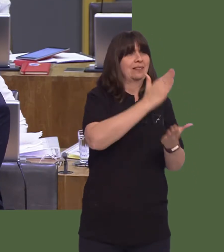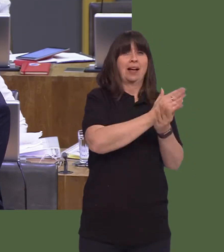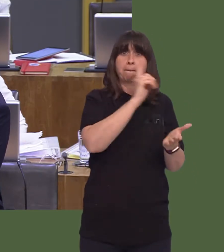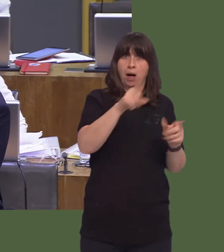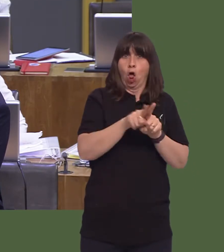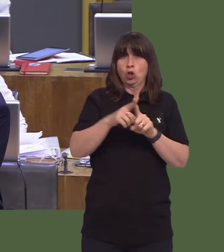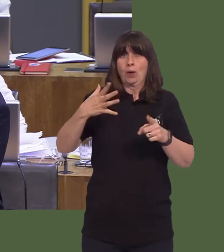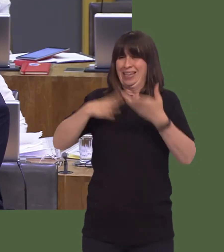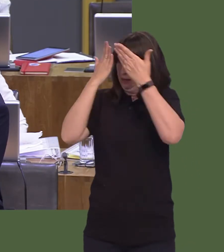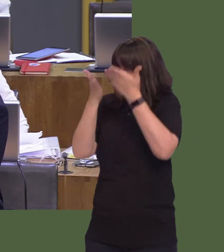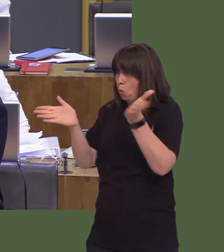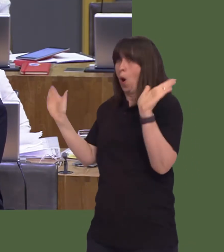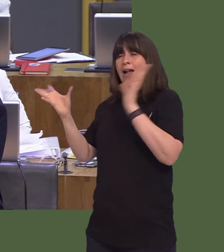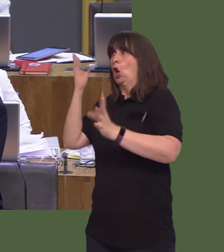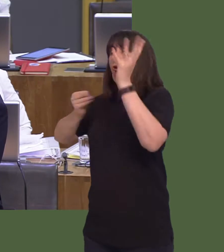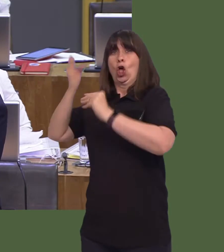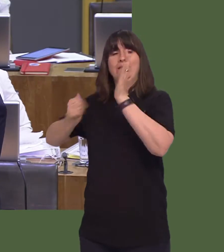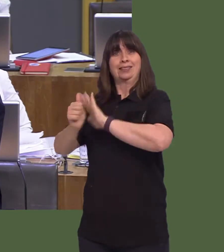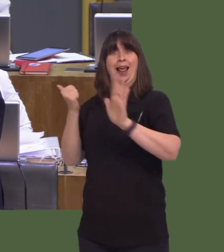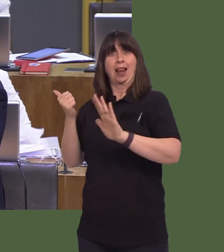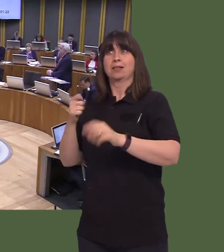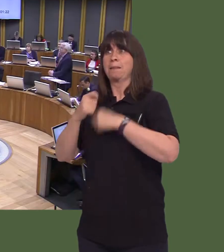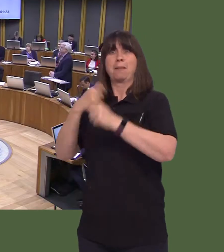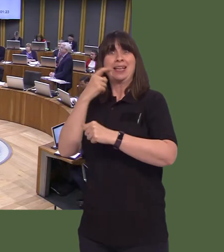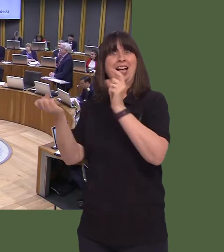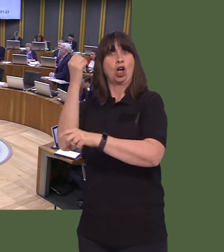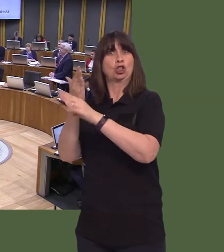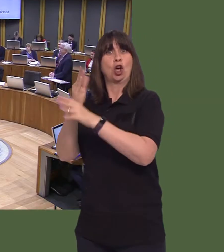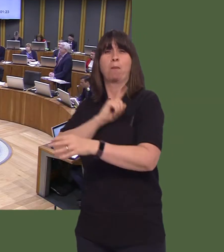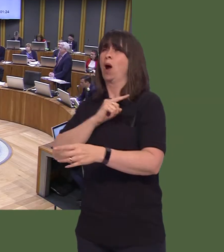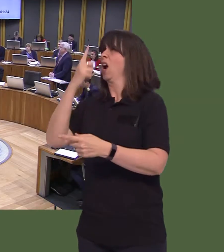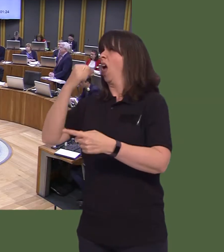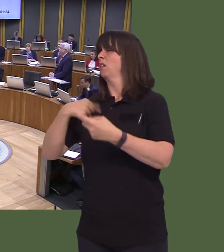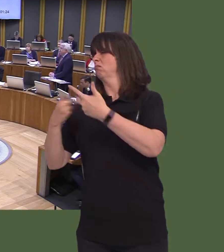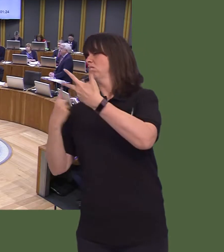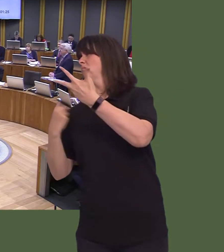as a result of the skills that the Welsh bac gives them. Neil Hamilton AM: Well, that is a debatable point in itself, I believeóit's not one I'm